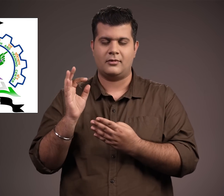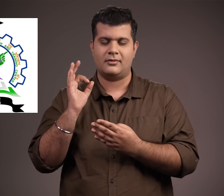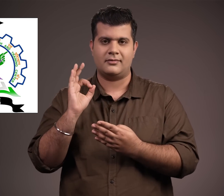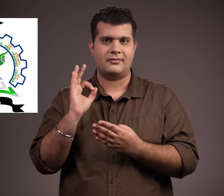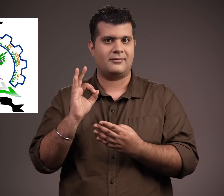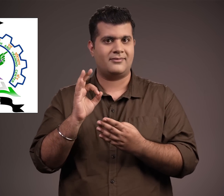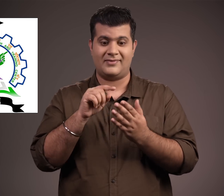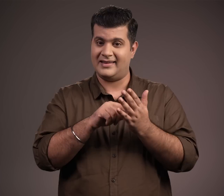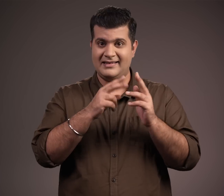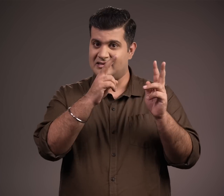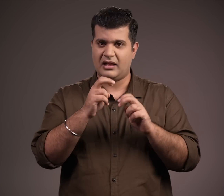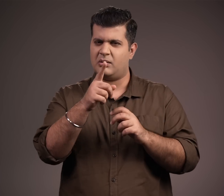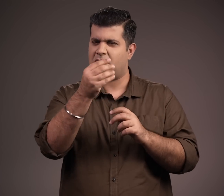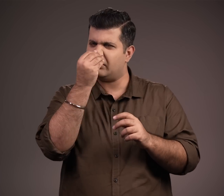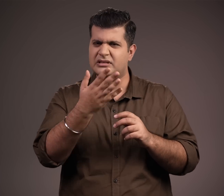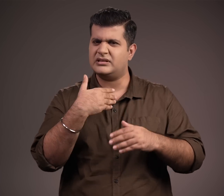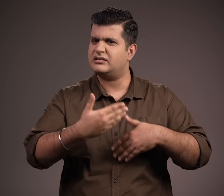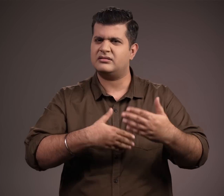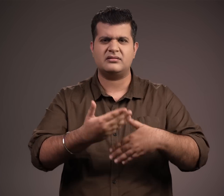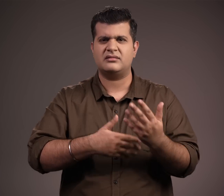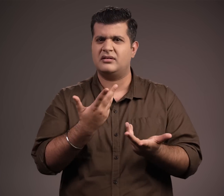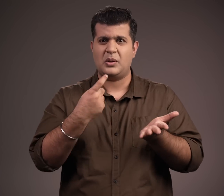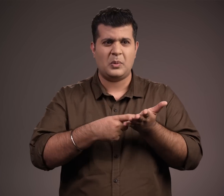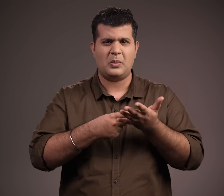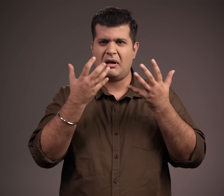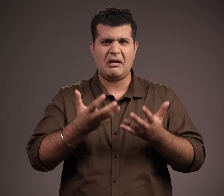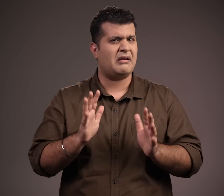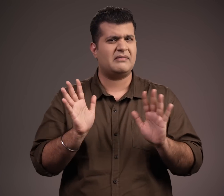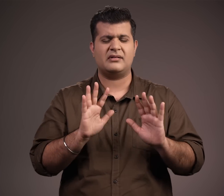Wonderful! The app is extremely easy to use.